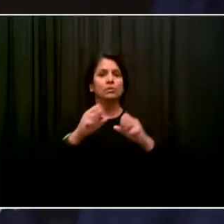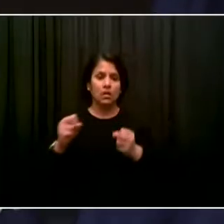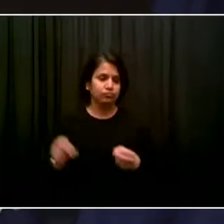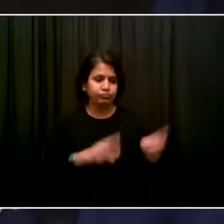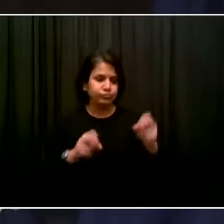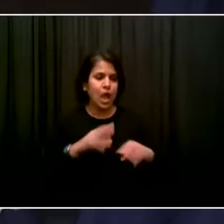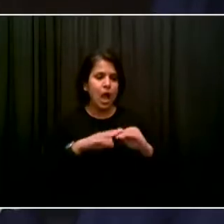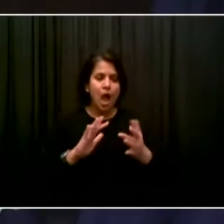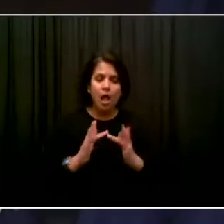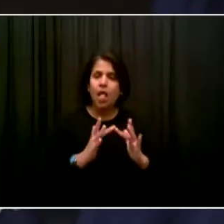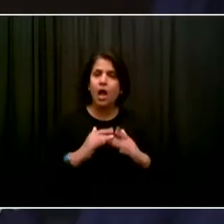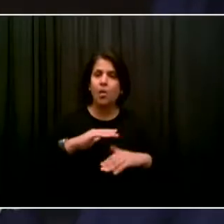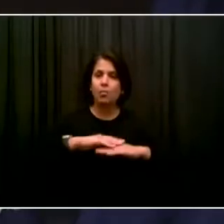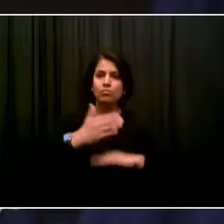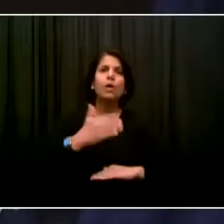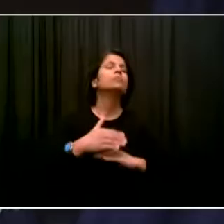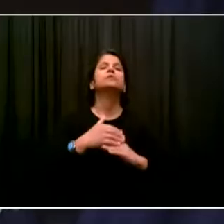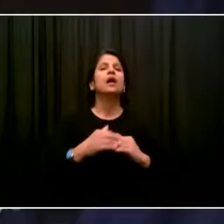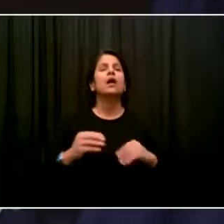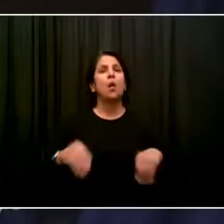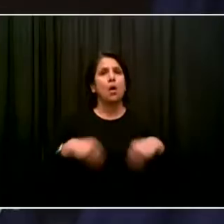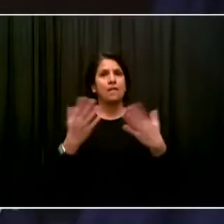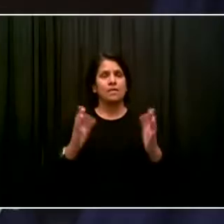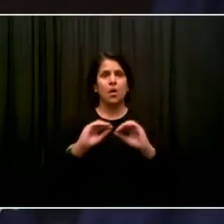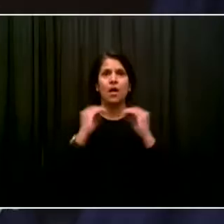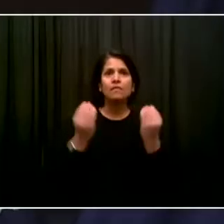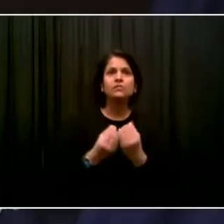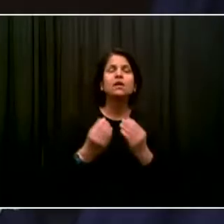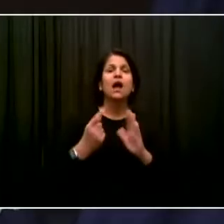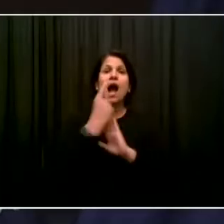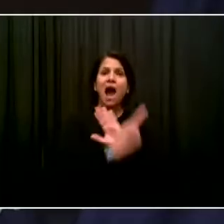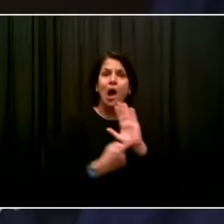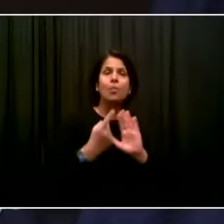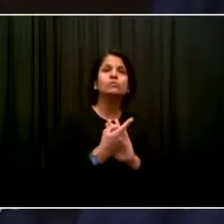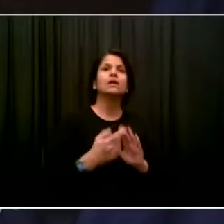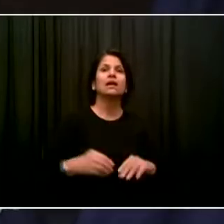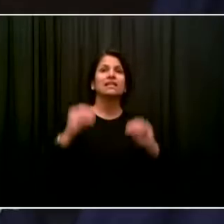SESENTIALLY, WHAT THAT MEANS IS